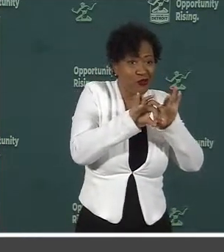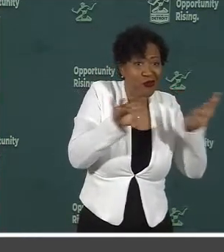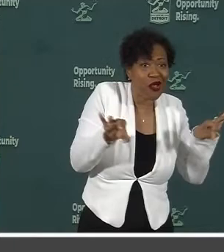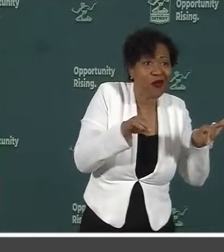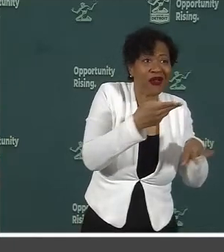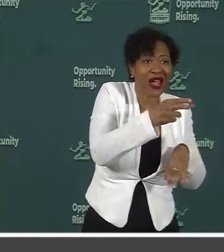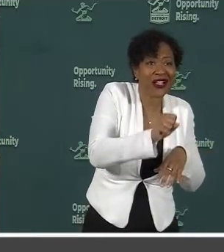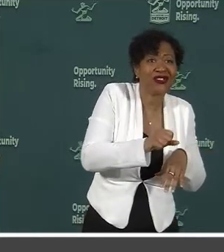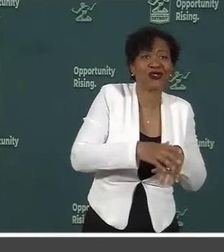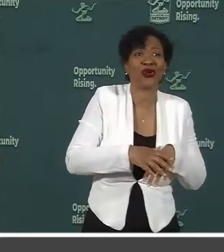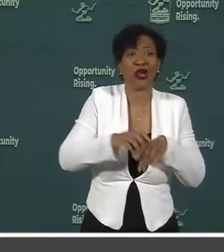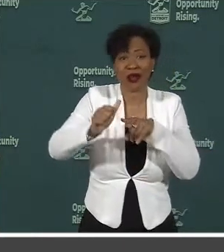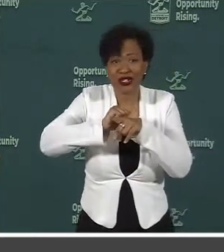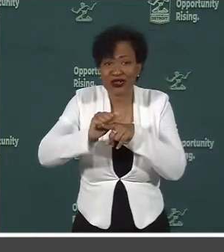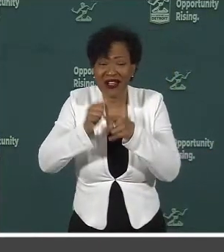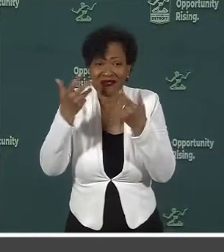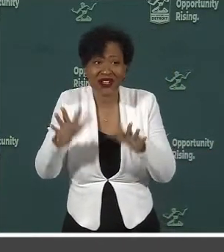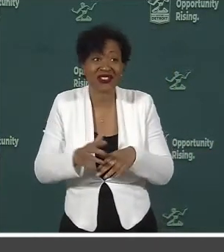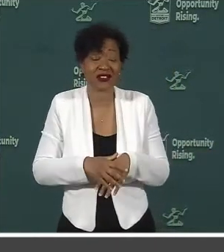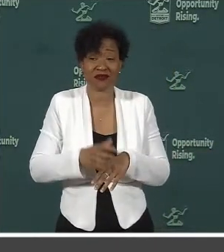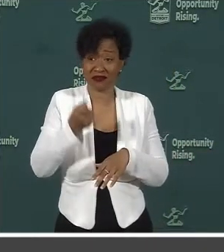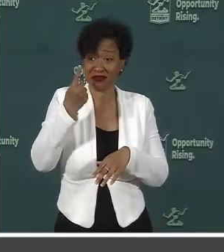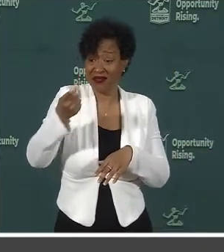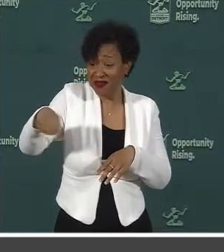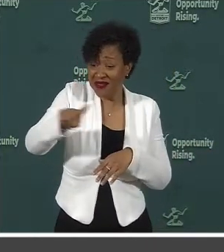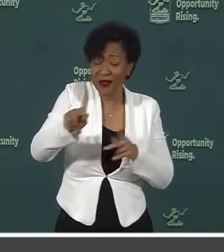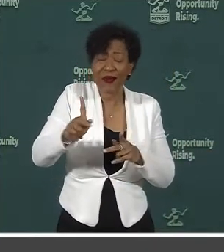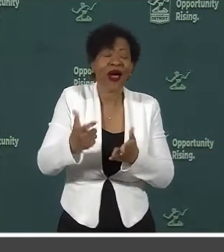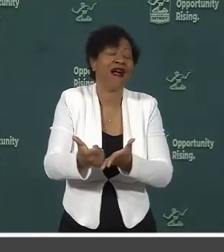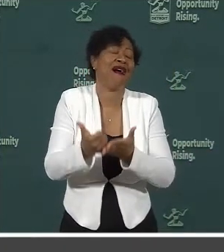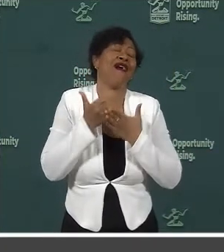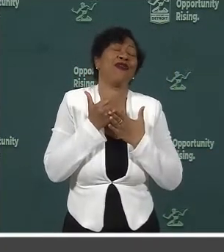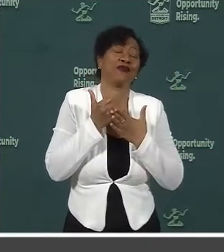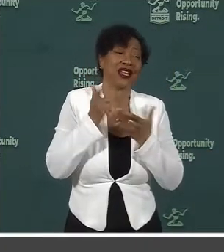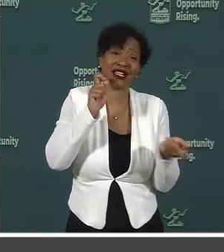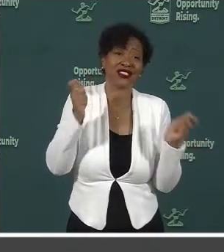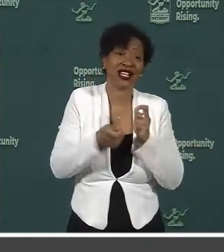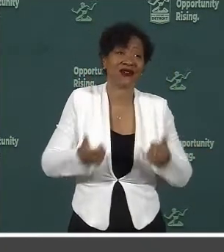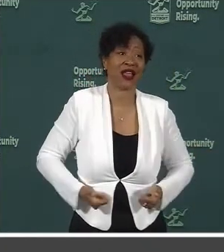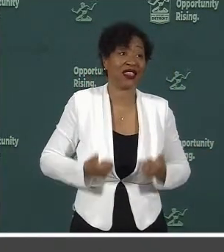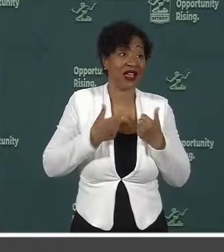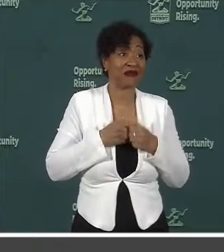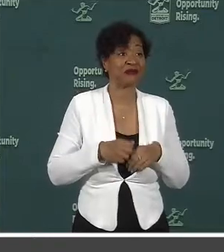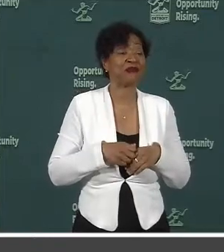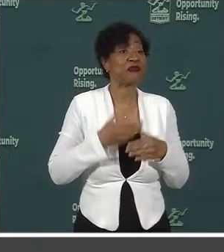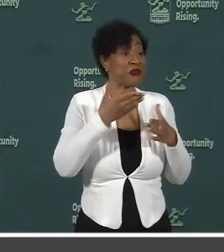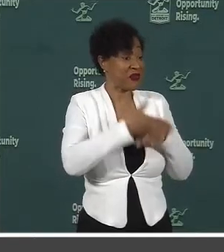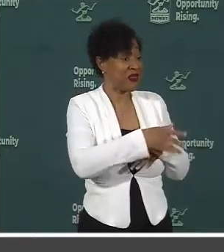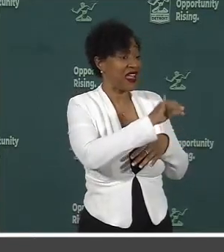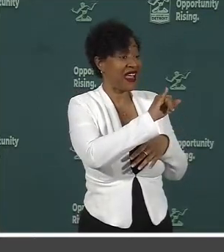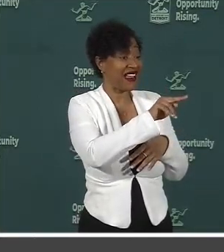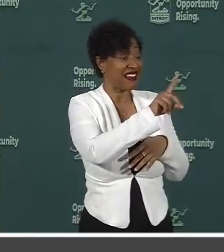HELP YOU TO CHANGE YOUR LIFE AFTER INDIA COMPLETED THE PROGRAM SHE WENT THROUGH